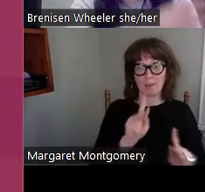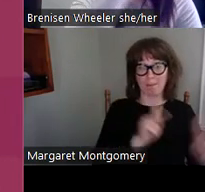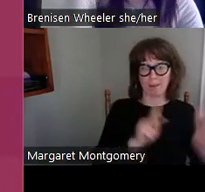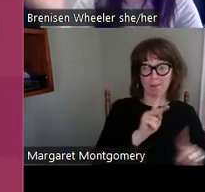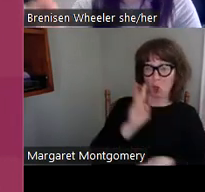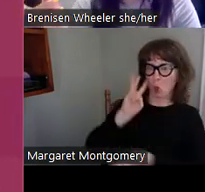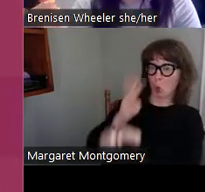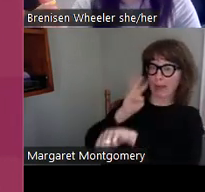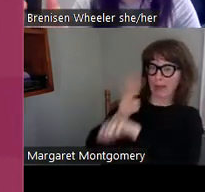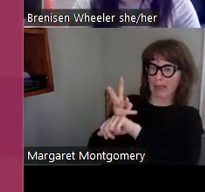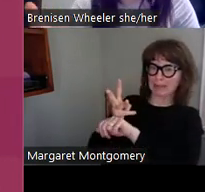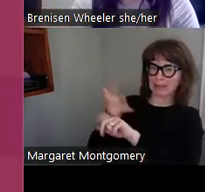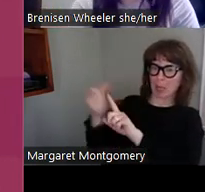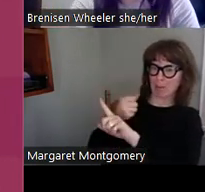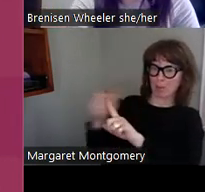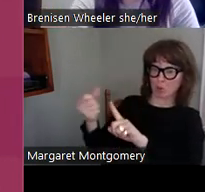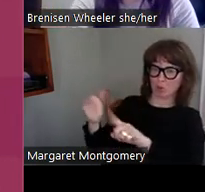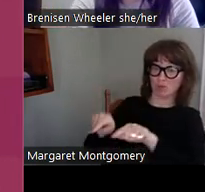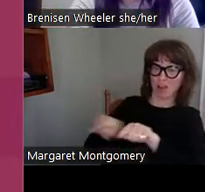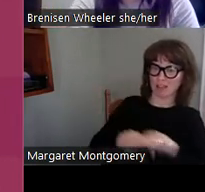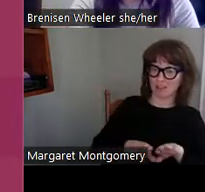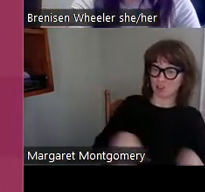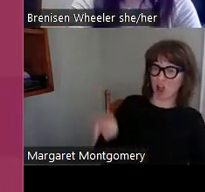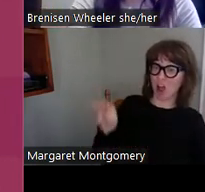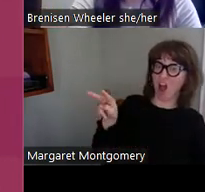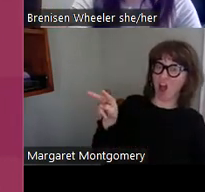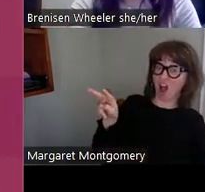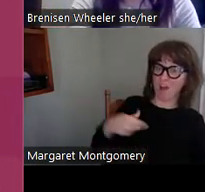or dustin to become abusers or themselves, and ensure that some children who wouldn't